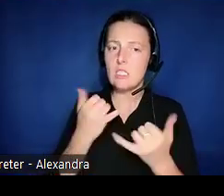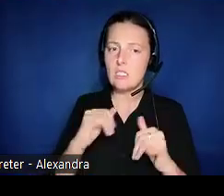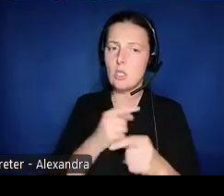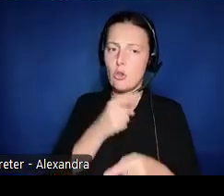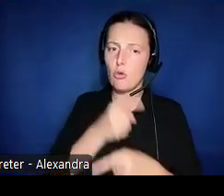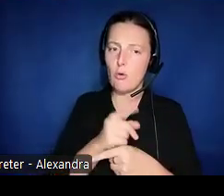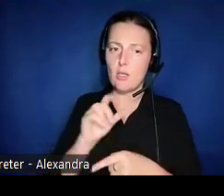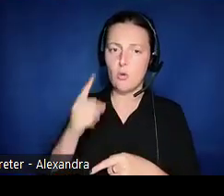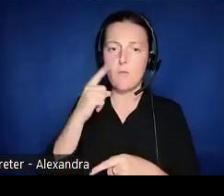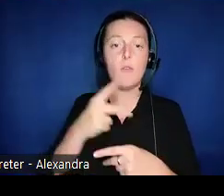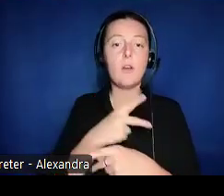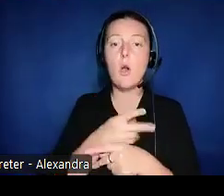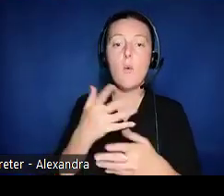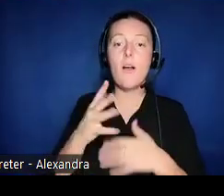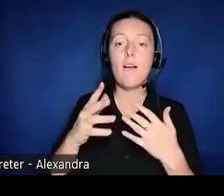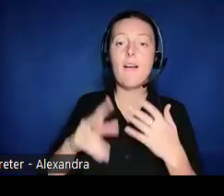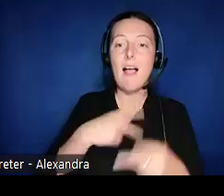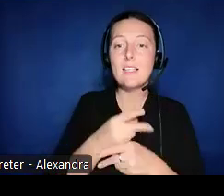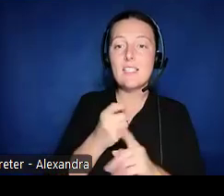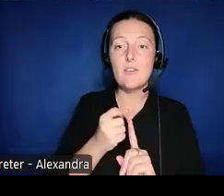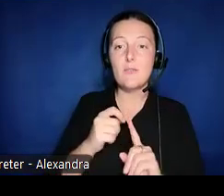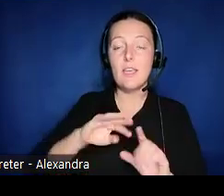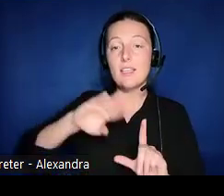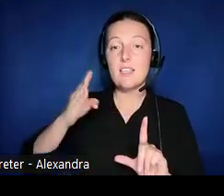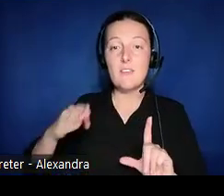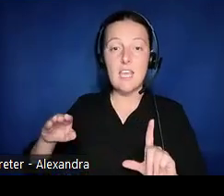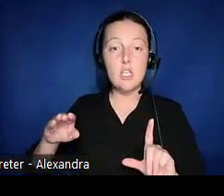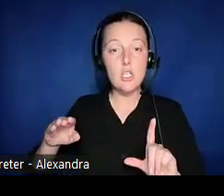exhibiting versus the kind of behavior that they they find themselves stuck in. Um statistics is